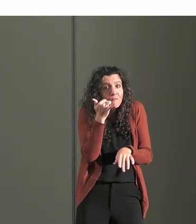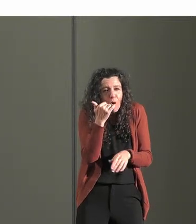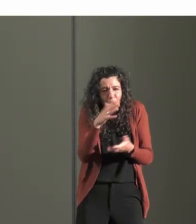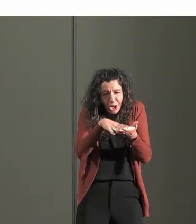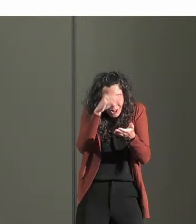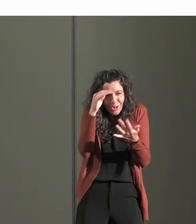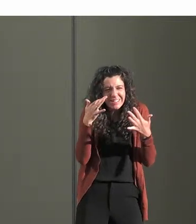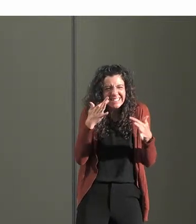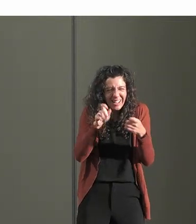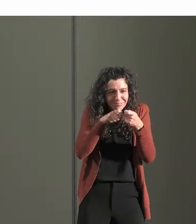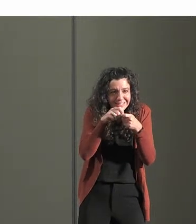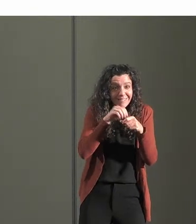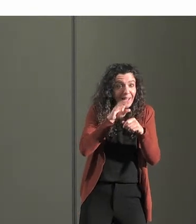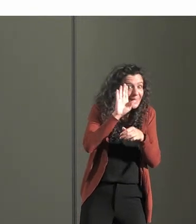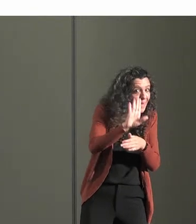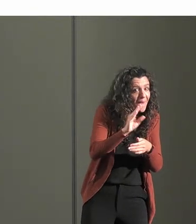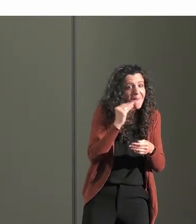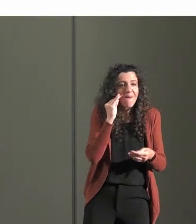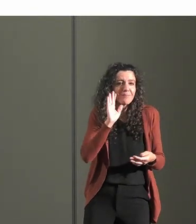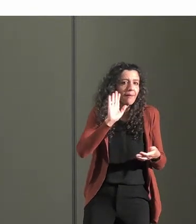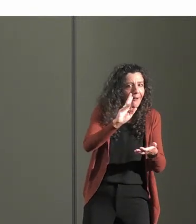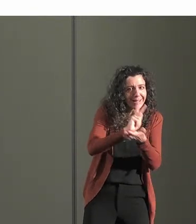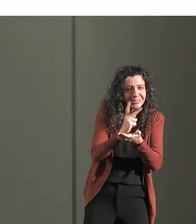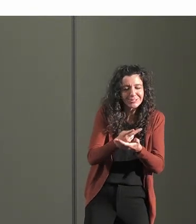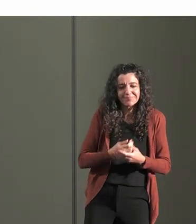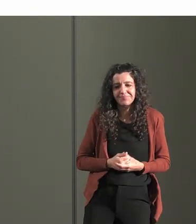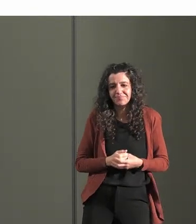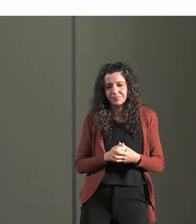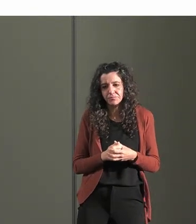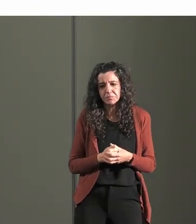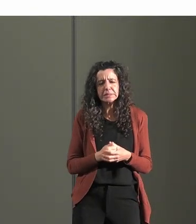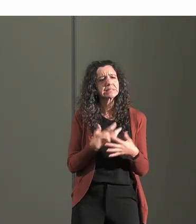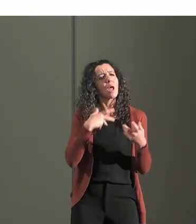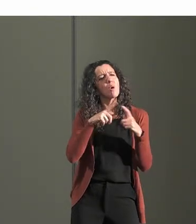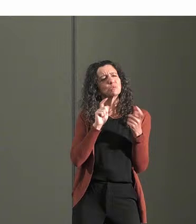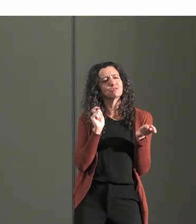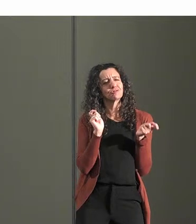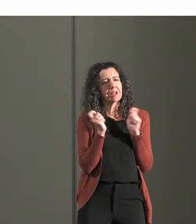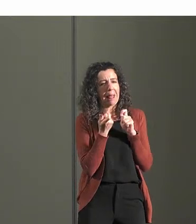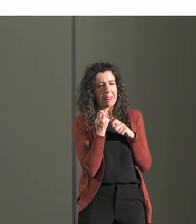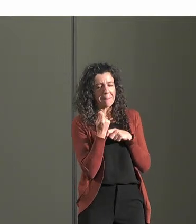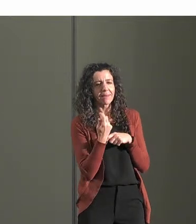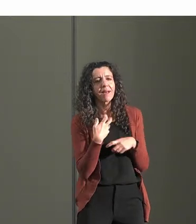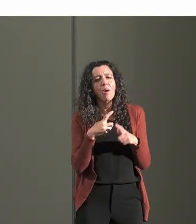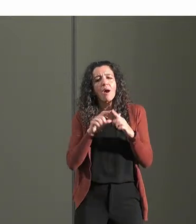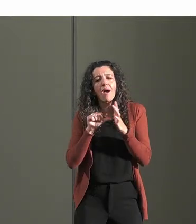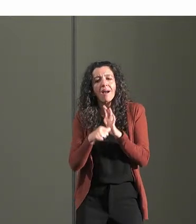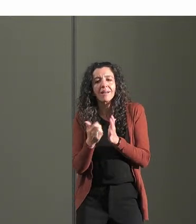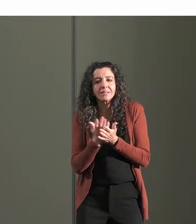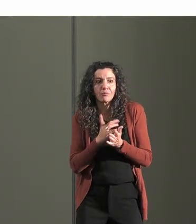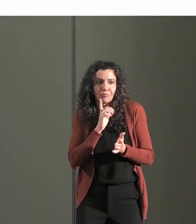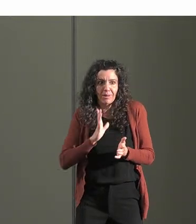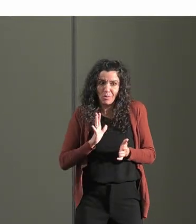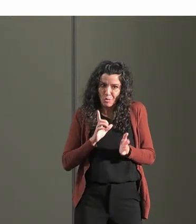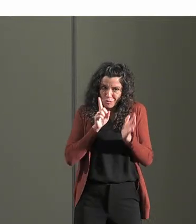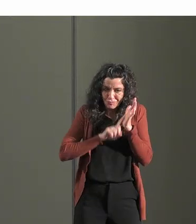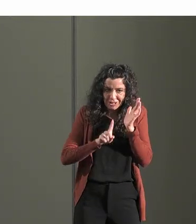notification allowing your phone to learn sounds specific to your home. So switching gears here, I want